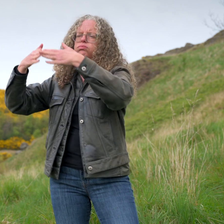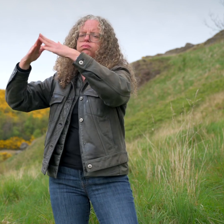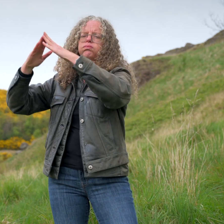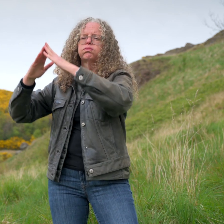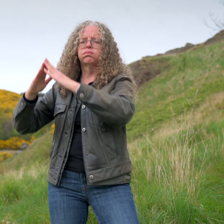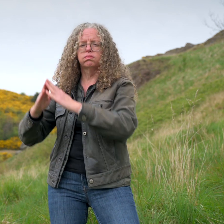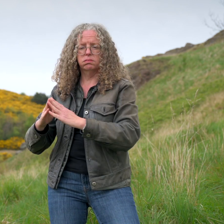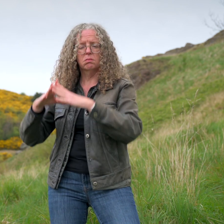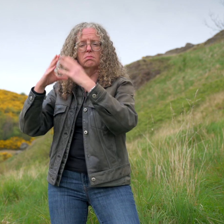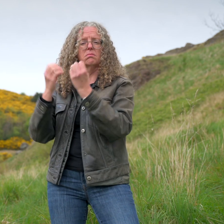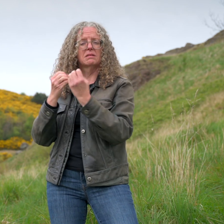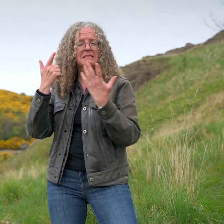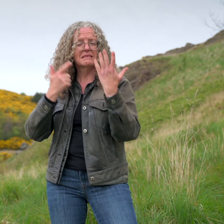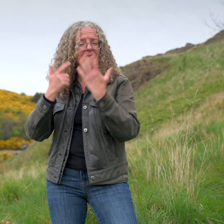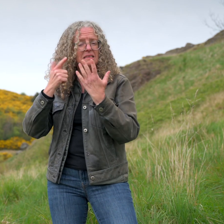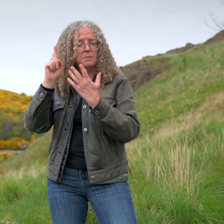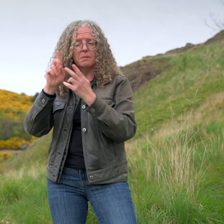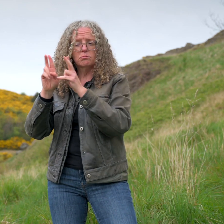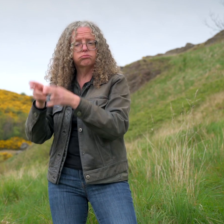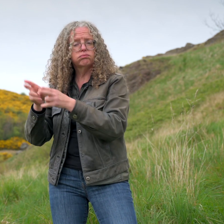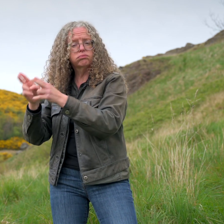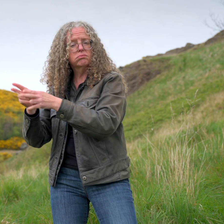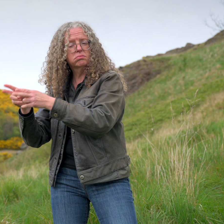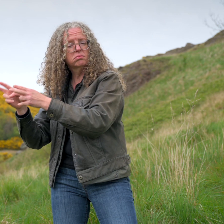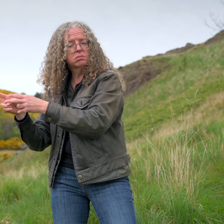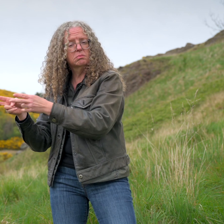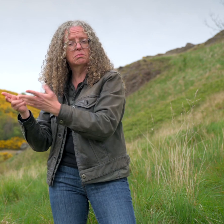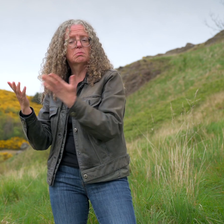in which seventeen people died, so these figures are memorials for them.